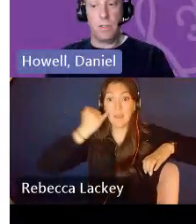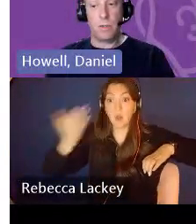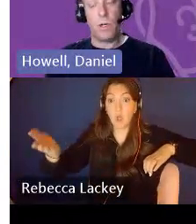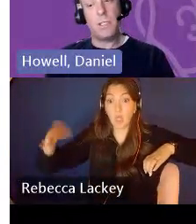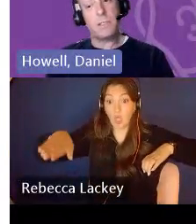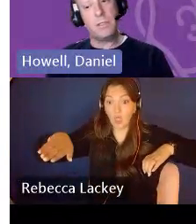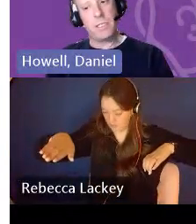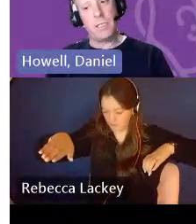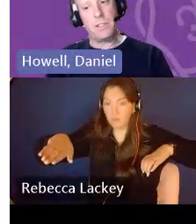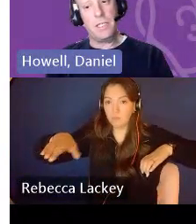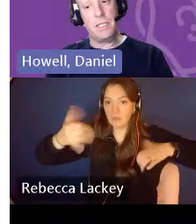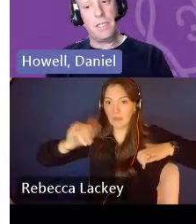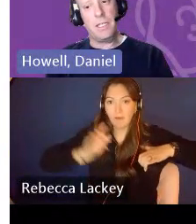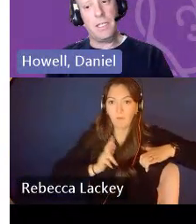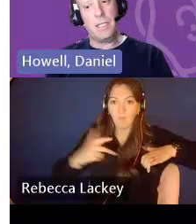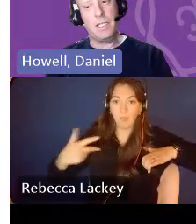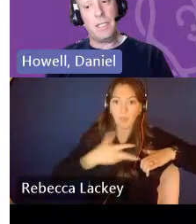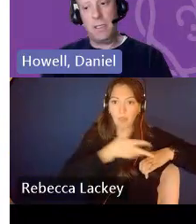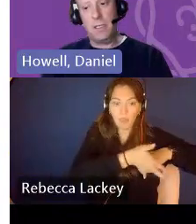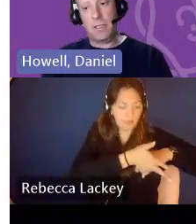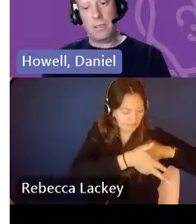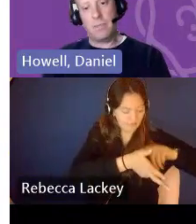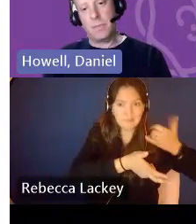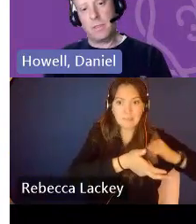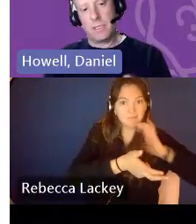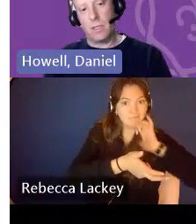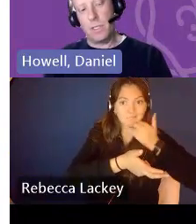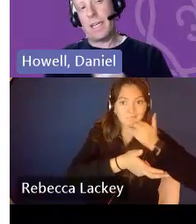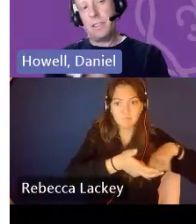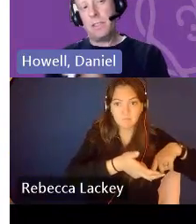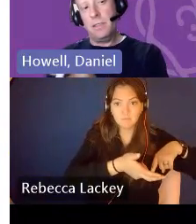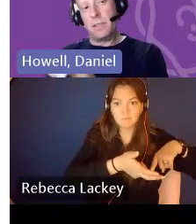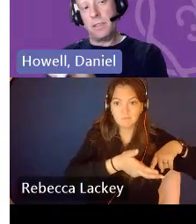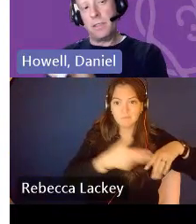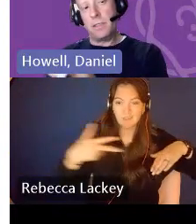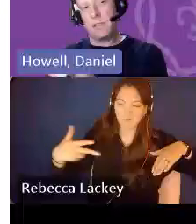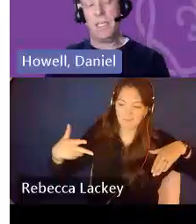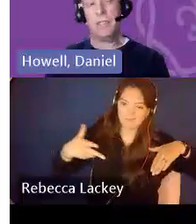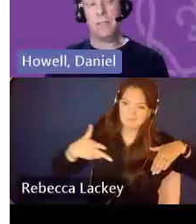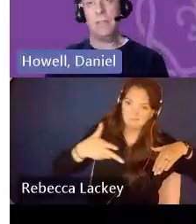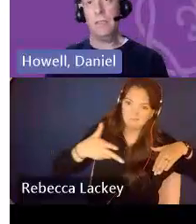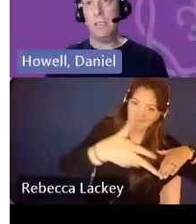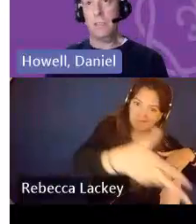you couldn't cross on the other side because you have to kind of go diagonally across the span.